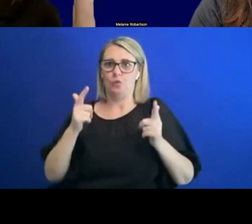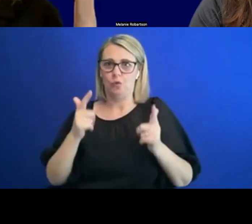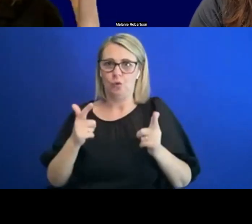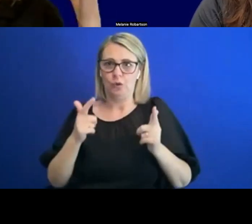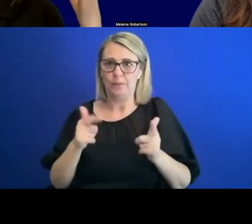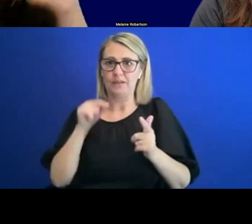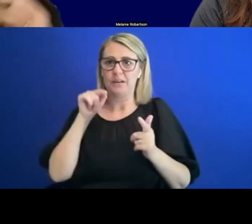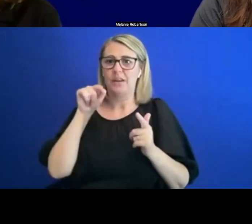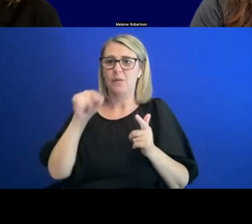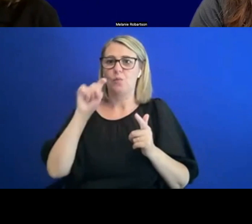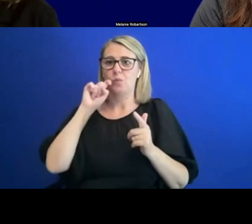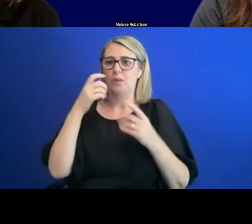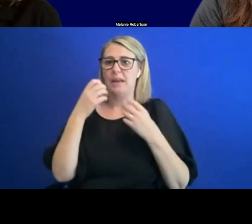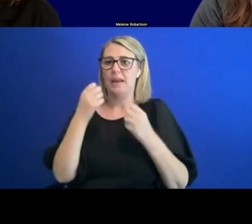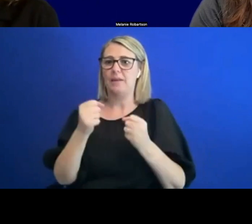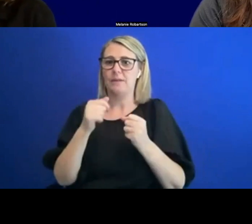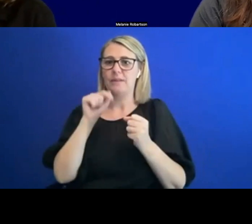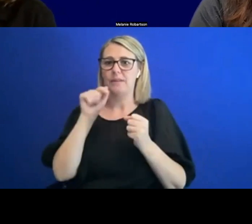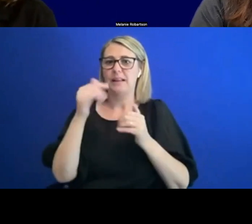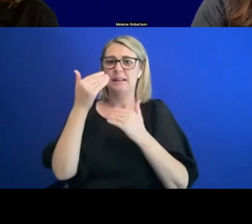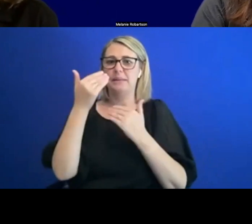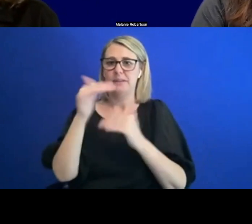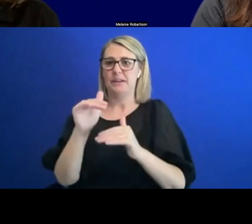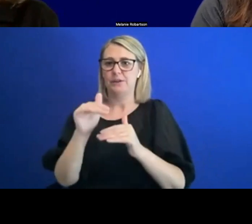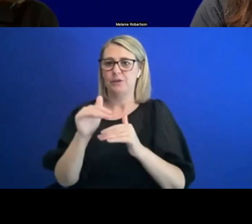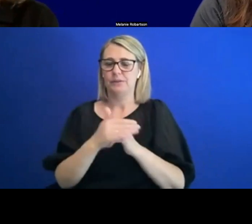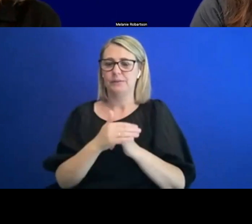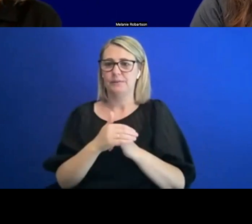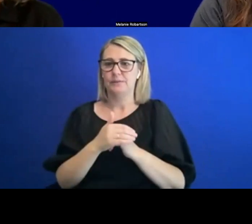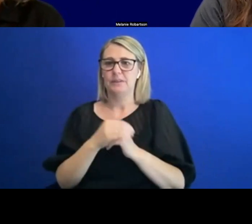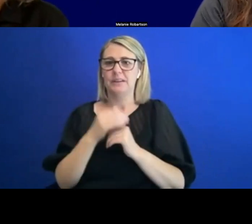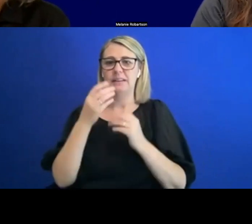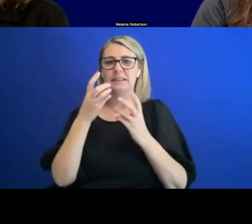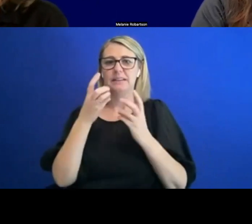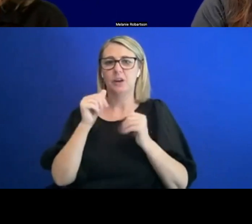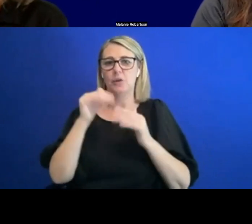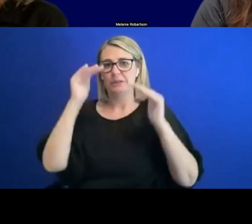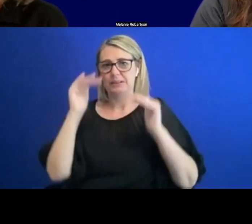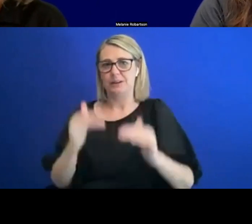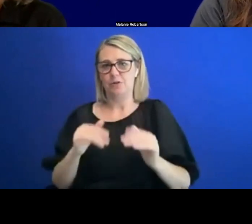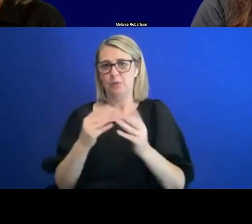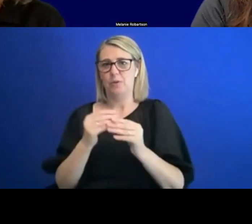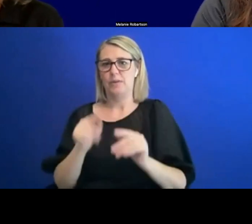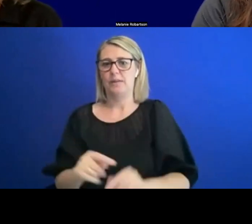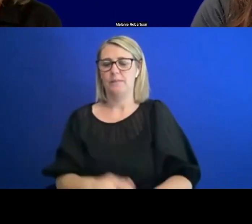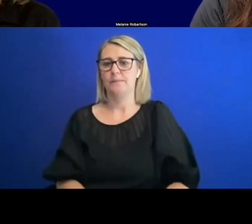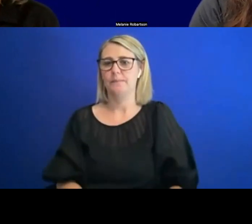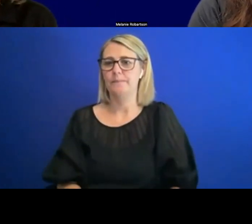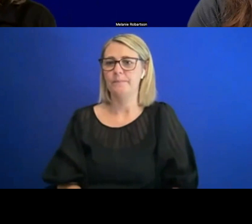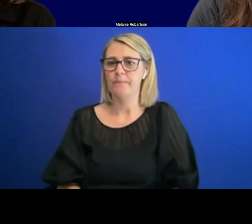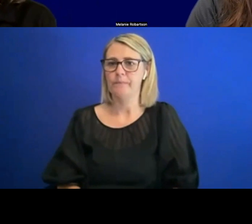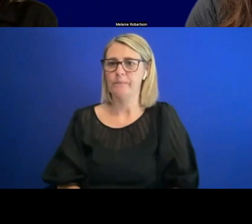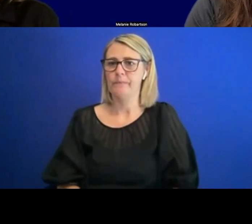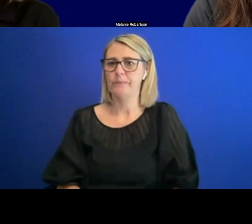got actually the limitations within some of those senses, so the decrease there.